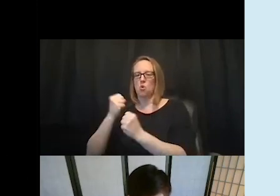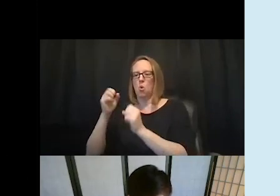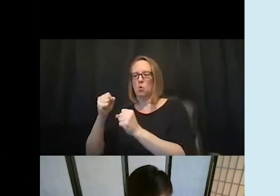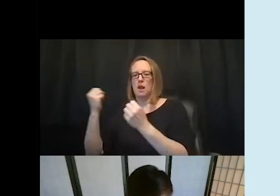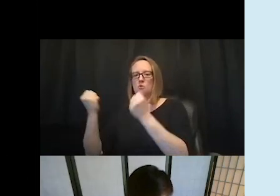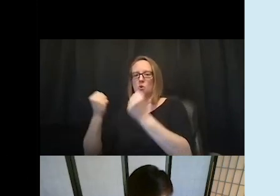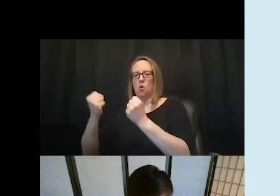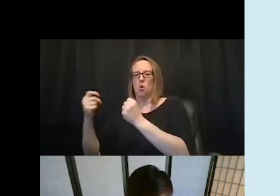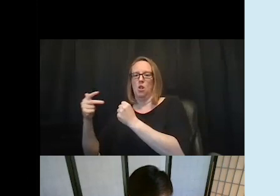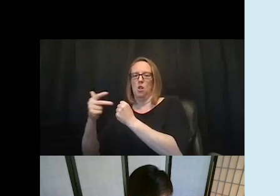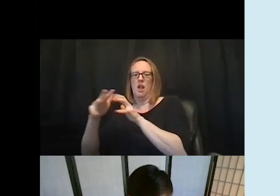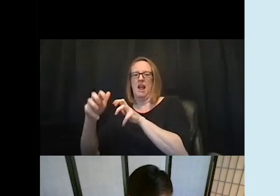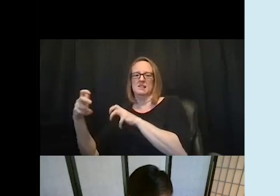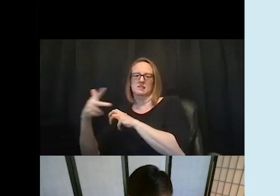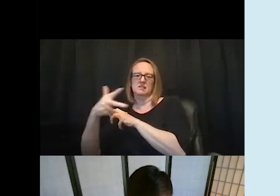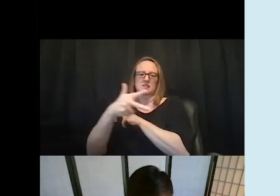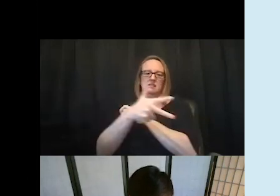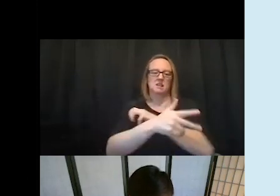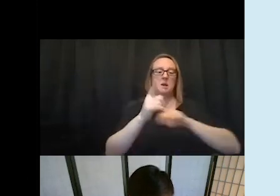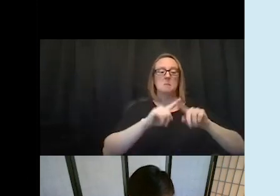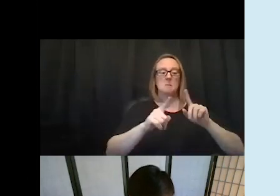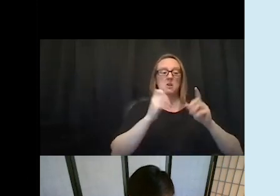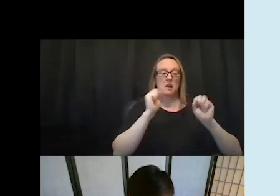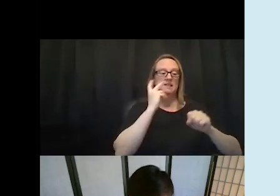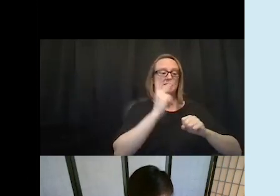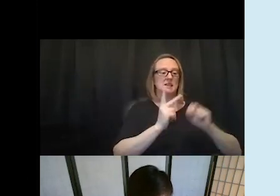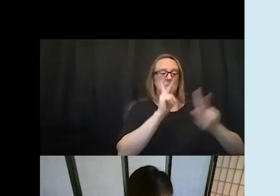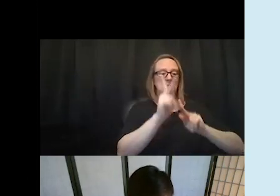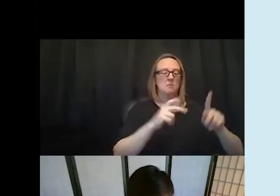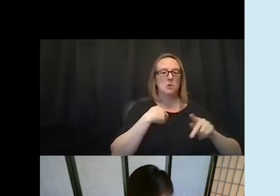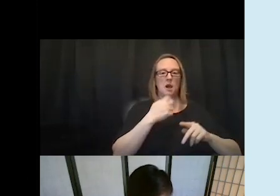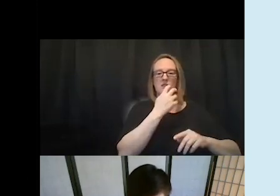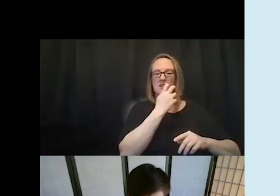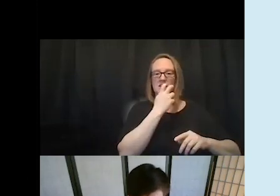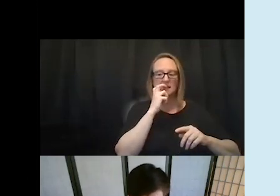can still count on them to buy whitening strips and wedding rings because where I come from beauty